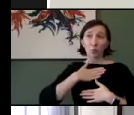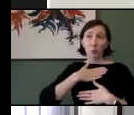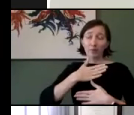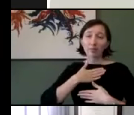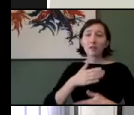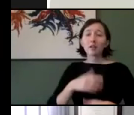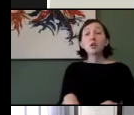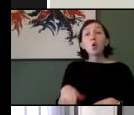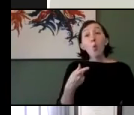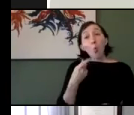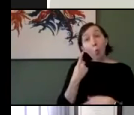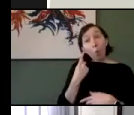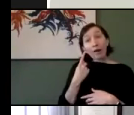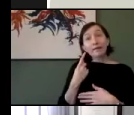Single layer like t shirt,